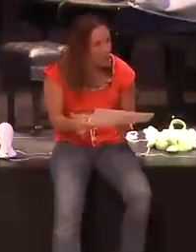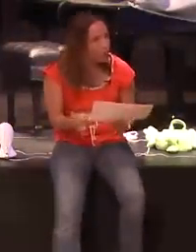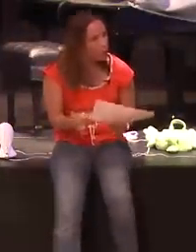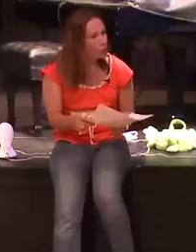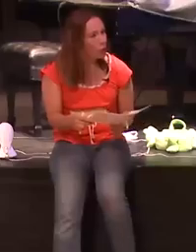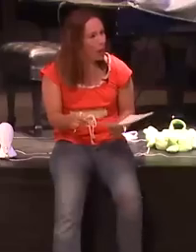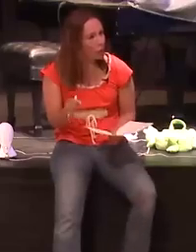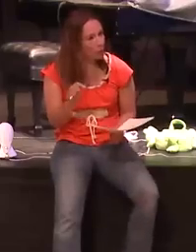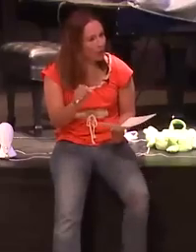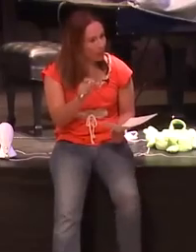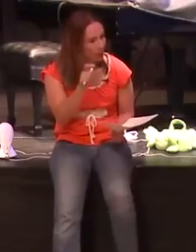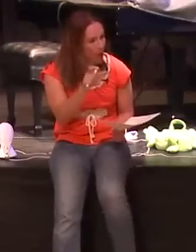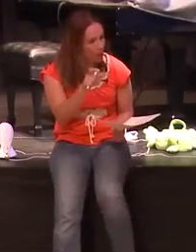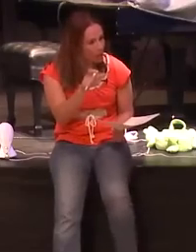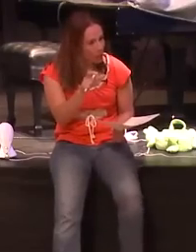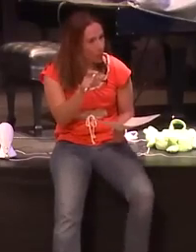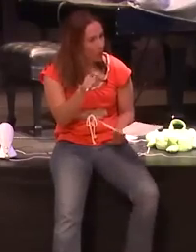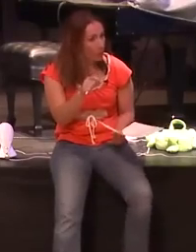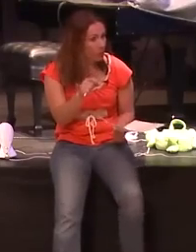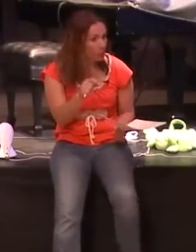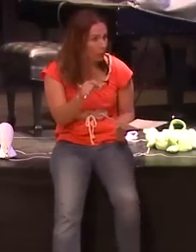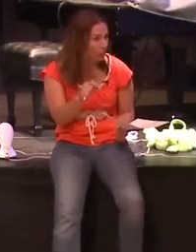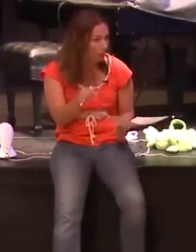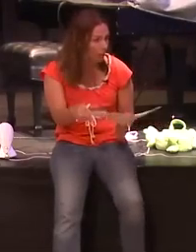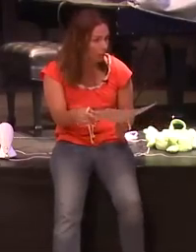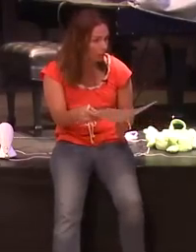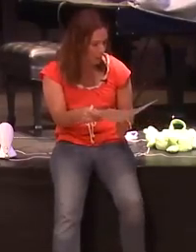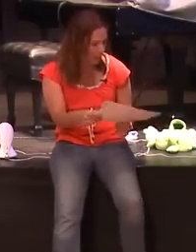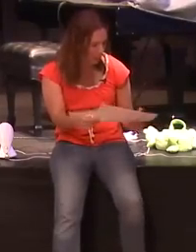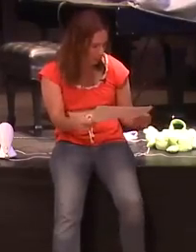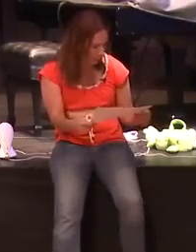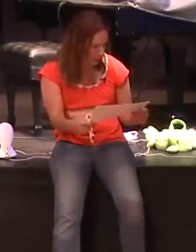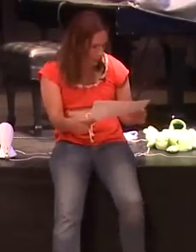You can do a credit. We have an online store or you can do a credit, credit. Yes, online.